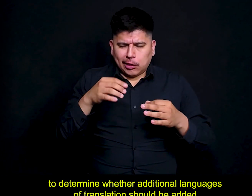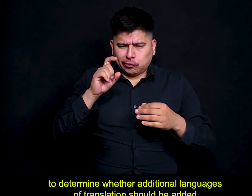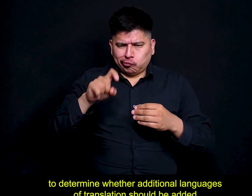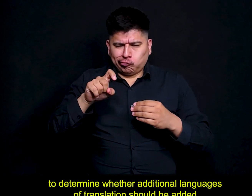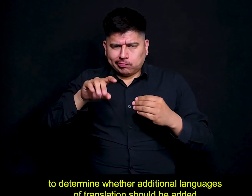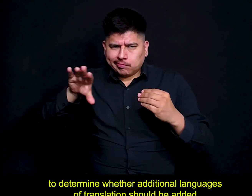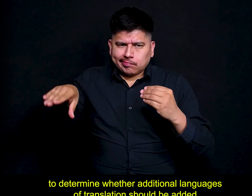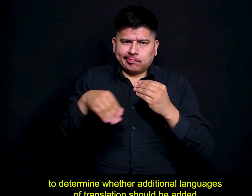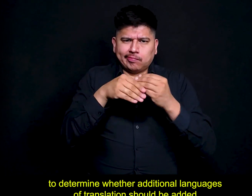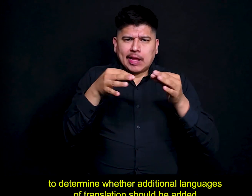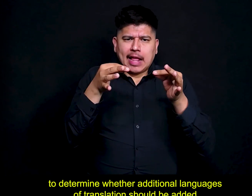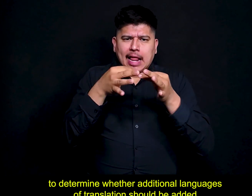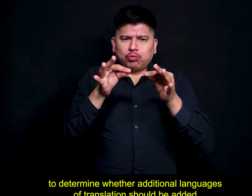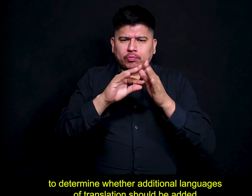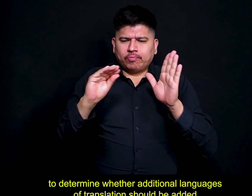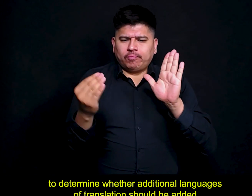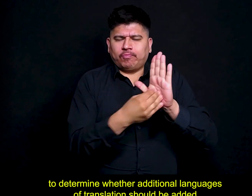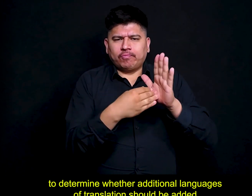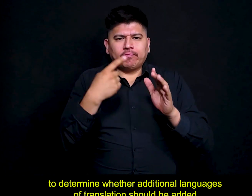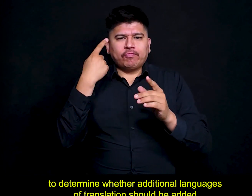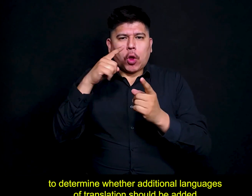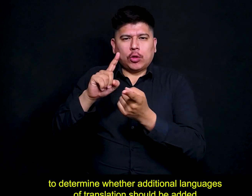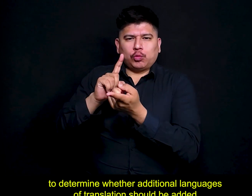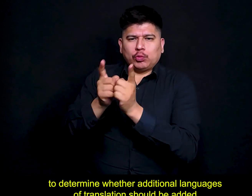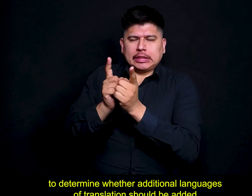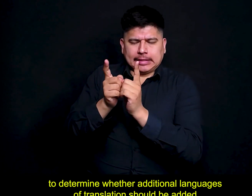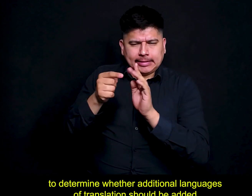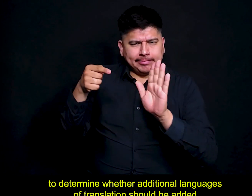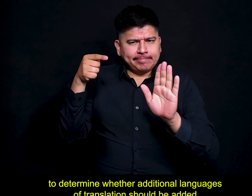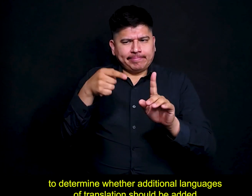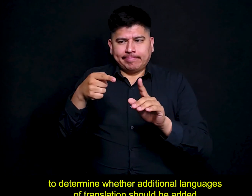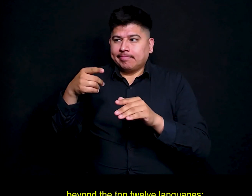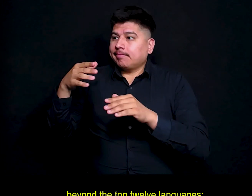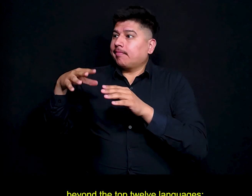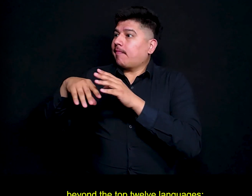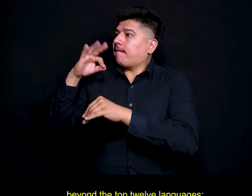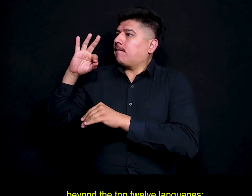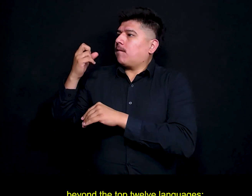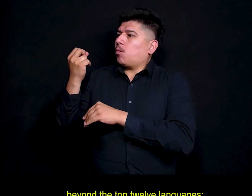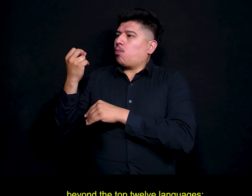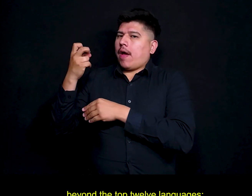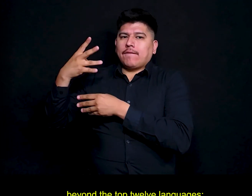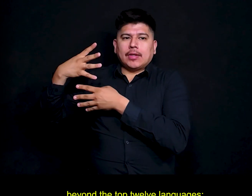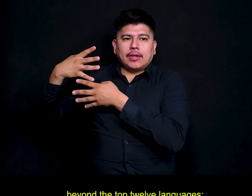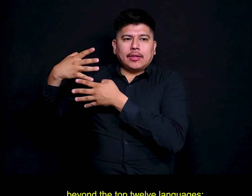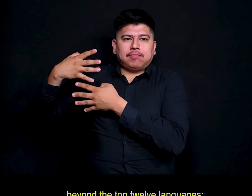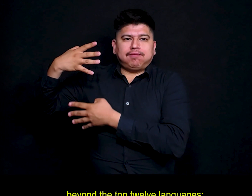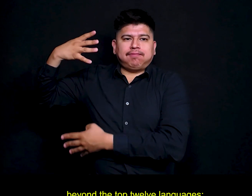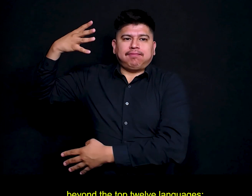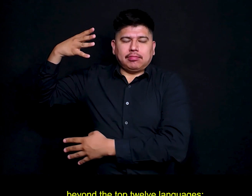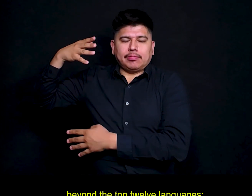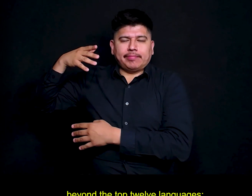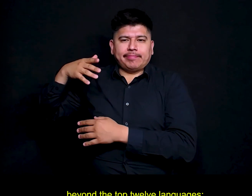to determine whether additional languages of translation should be added beyond the top twelve languages;